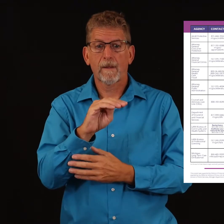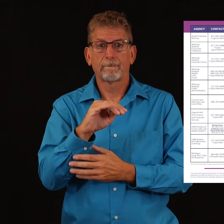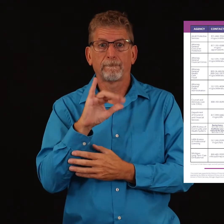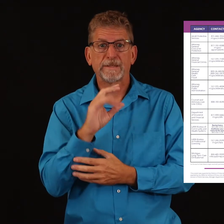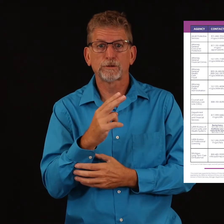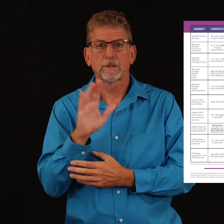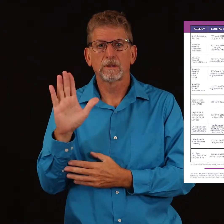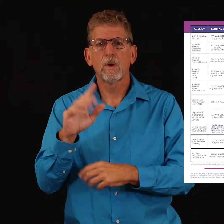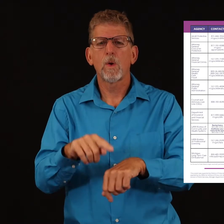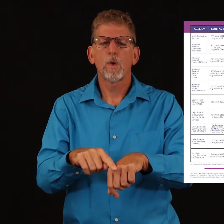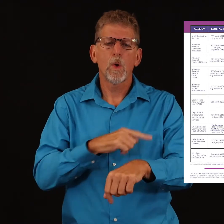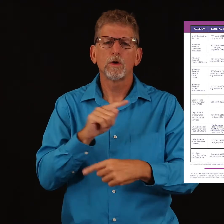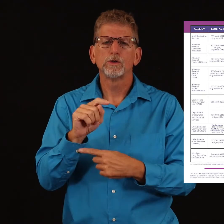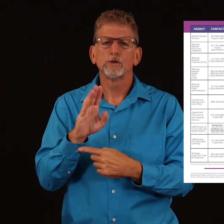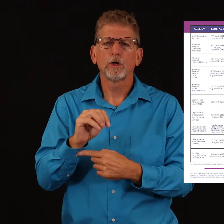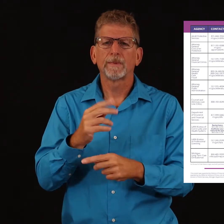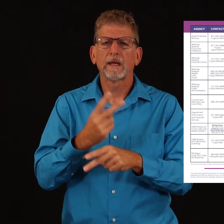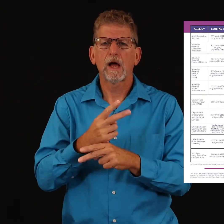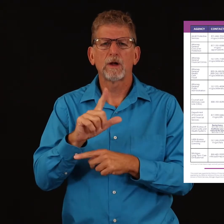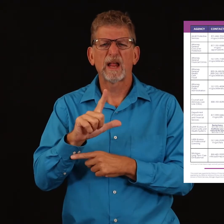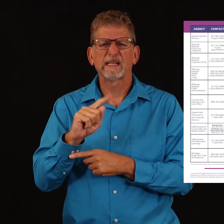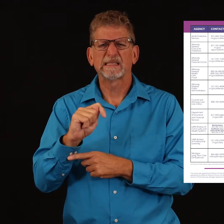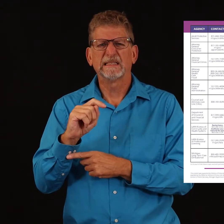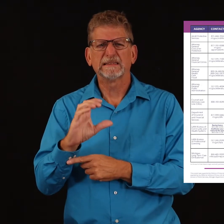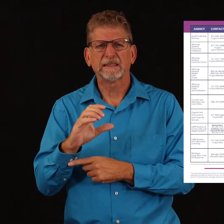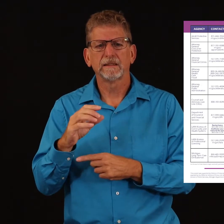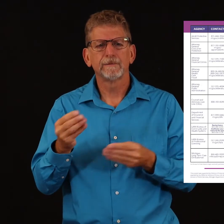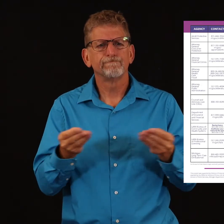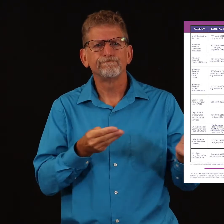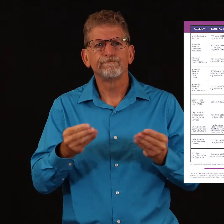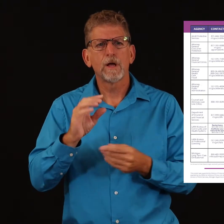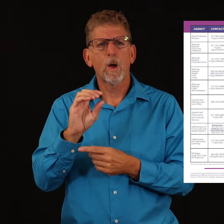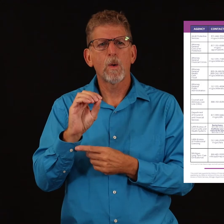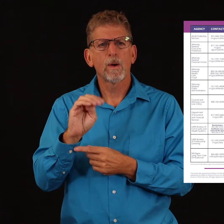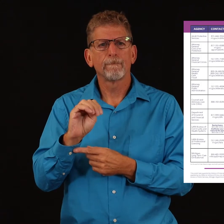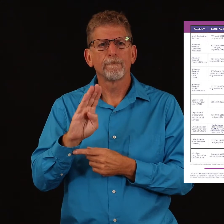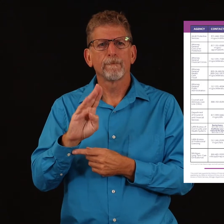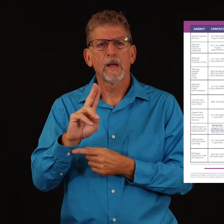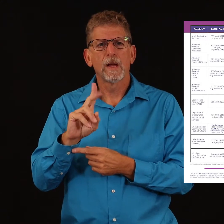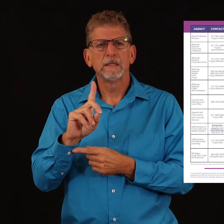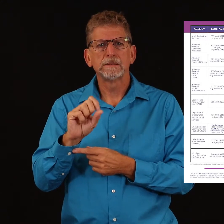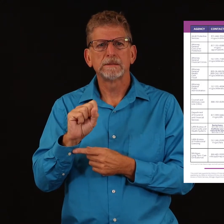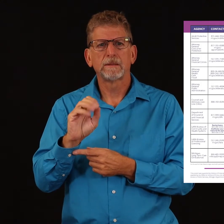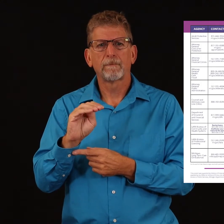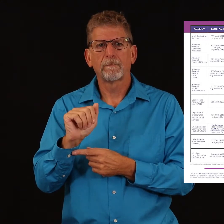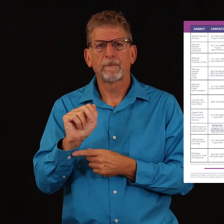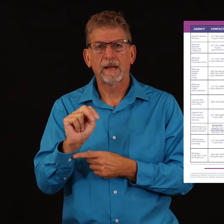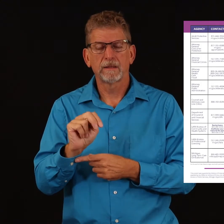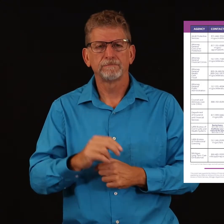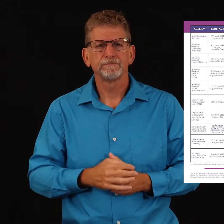Michigan Long Term Care Ombudsman